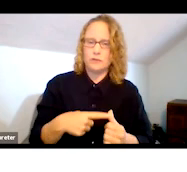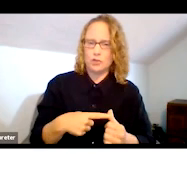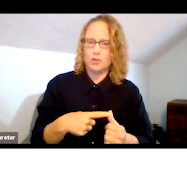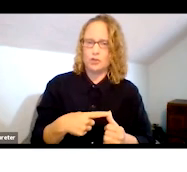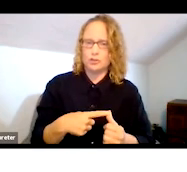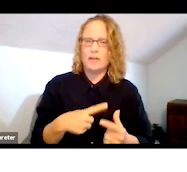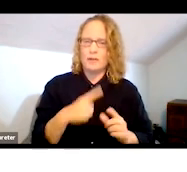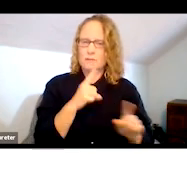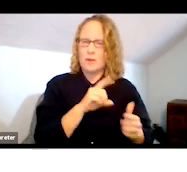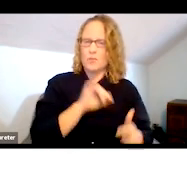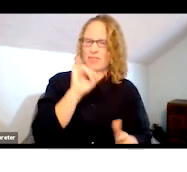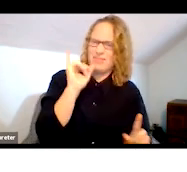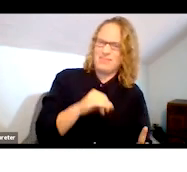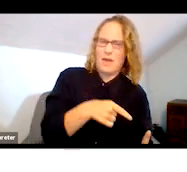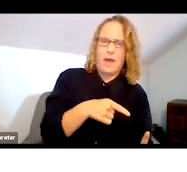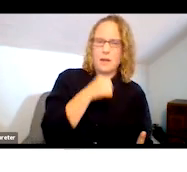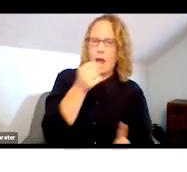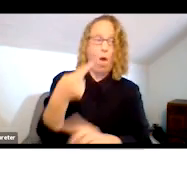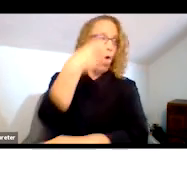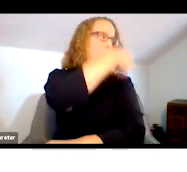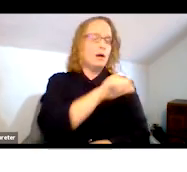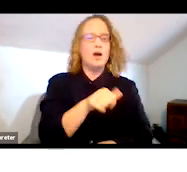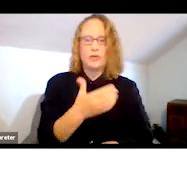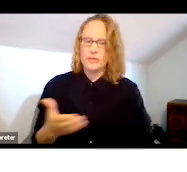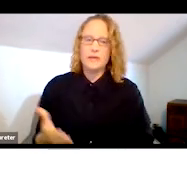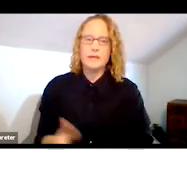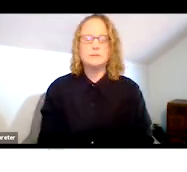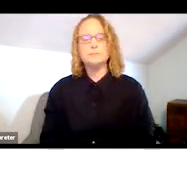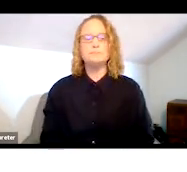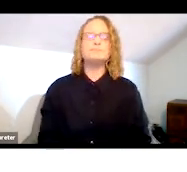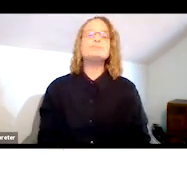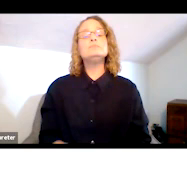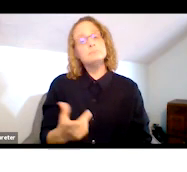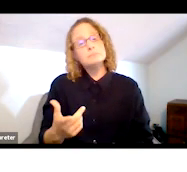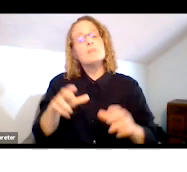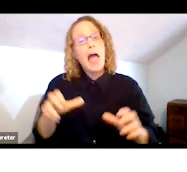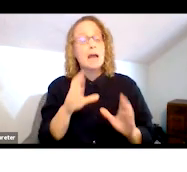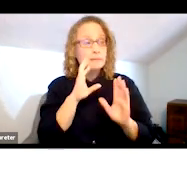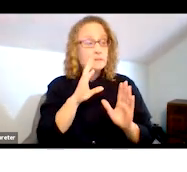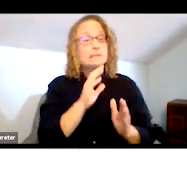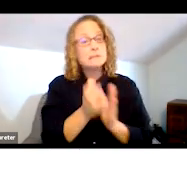to what we heard the speaker say, which is why it's so important that we fully understand